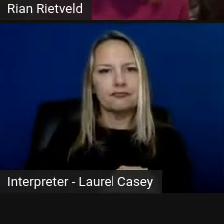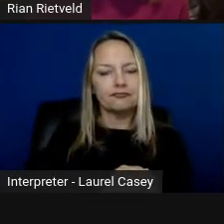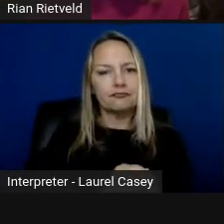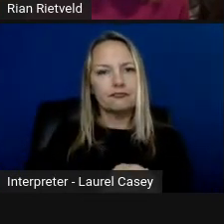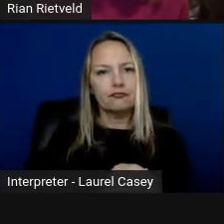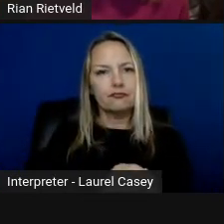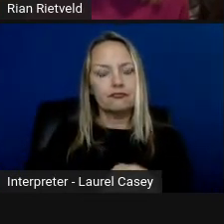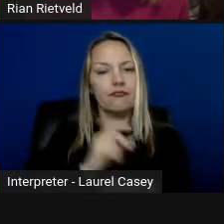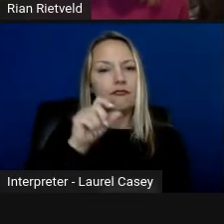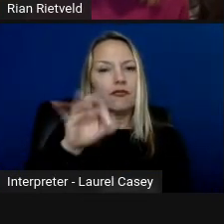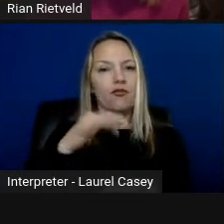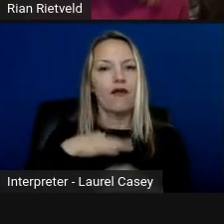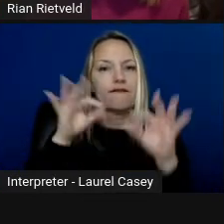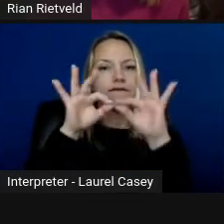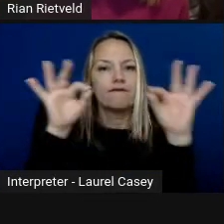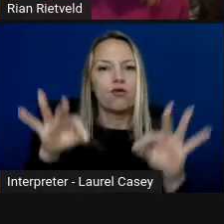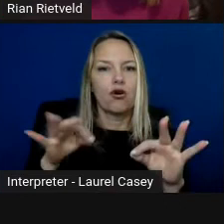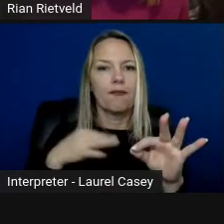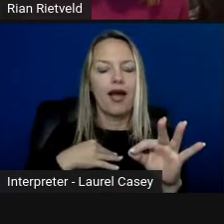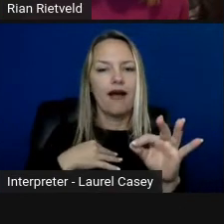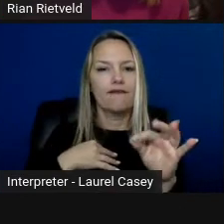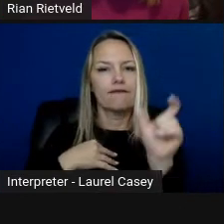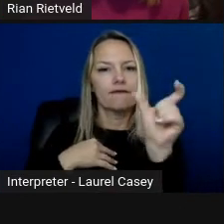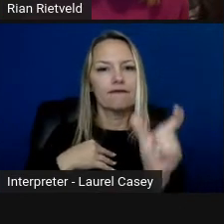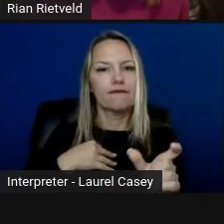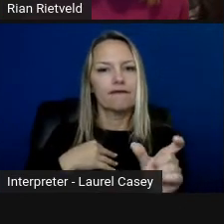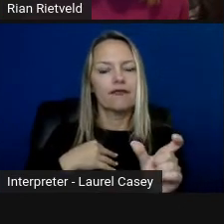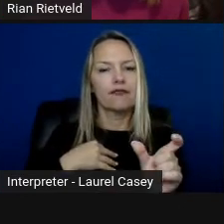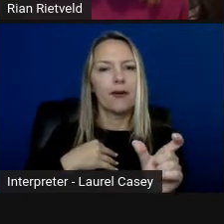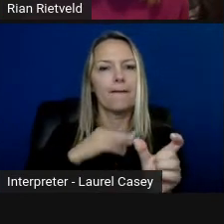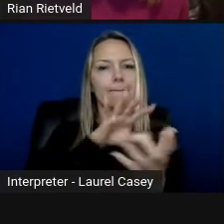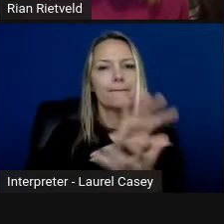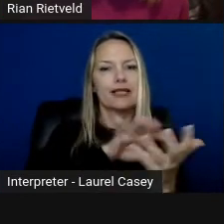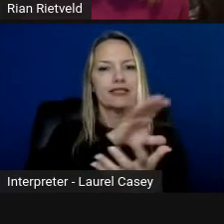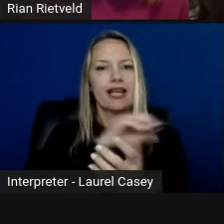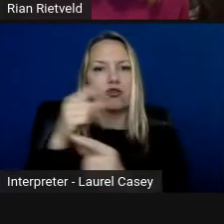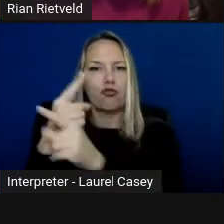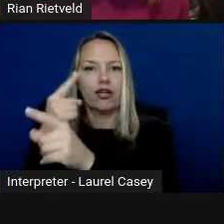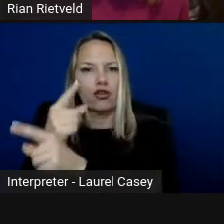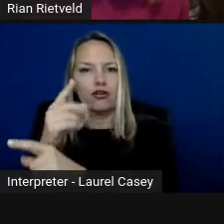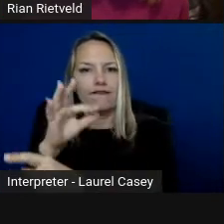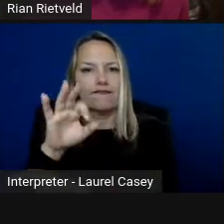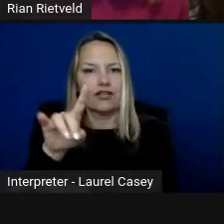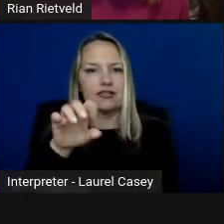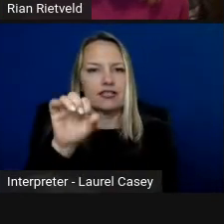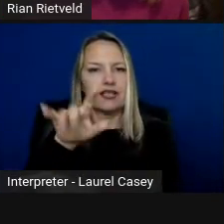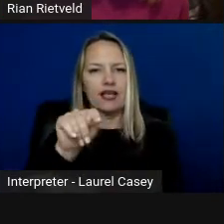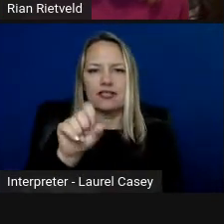If you have a form that has a mix of field sets and regular fields, those fieldsets look extra weird.